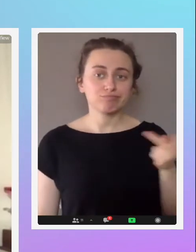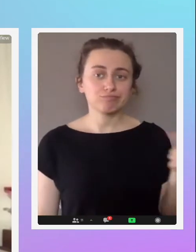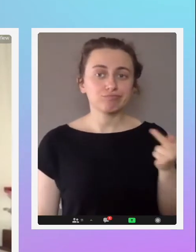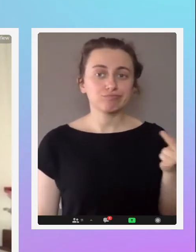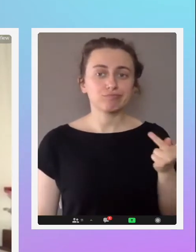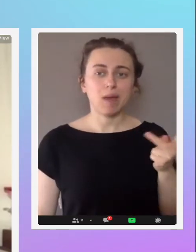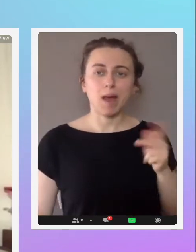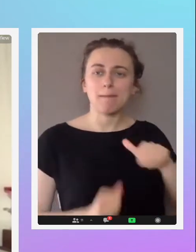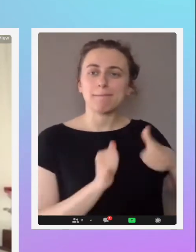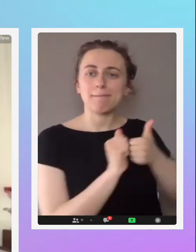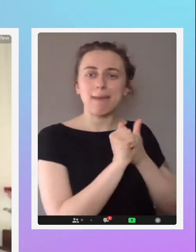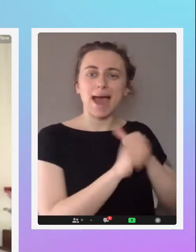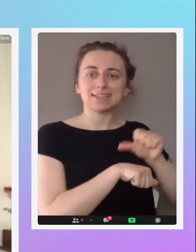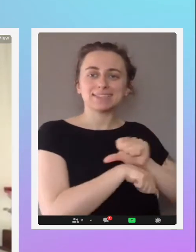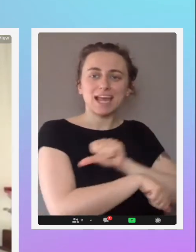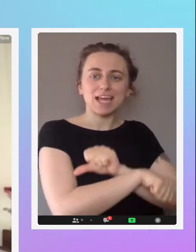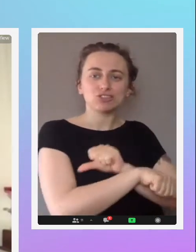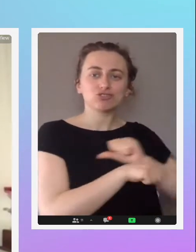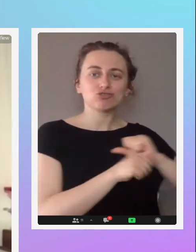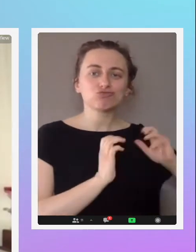and I came away much impressed.